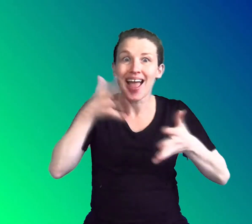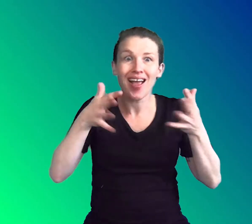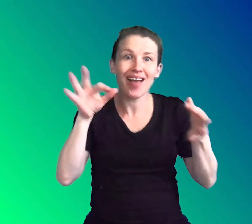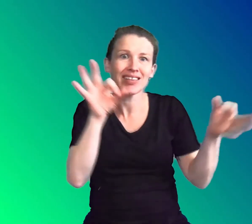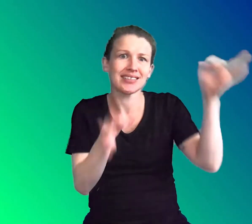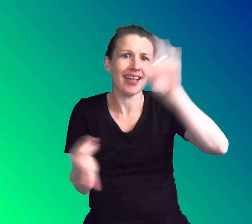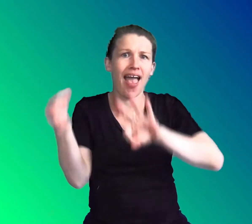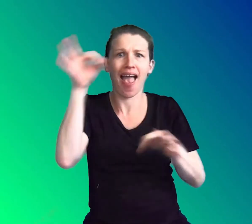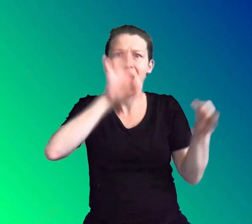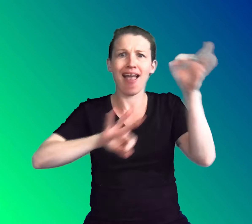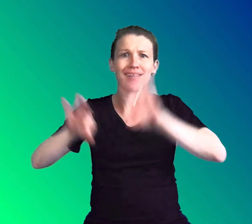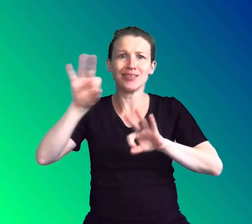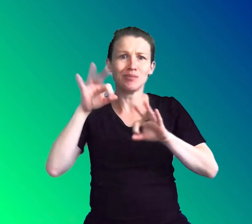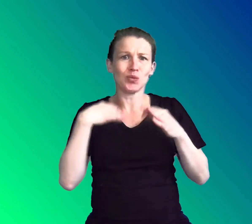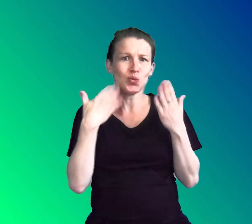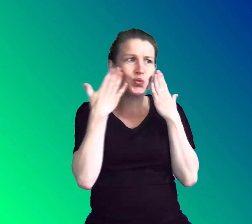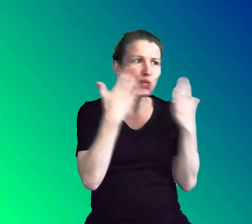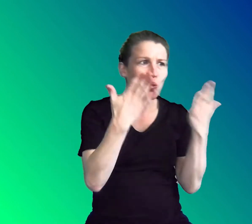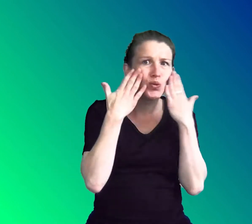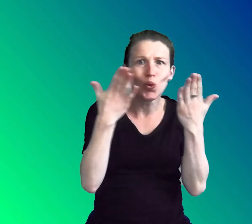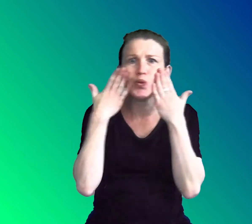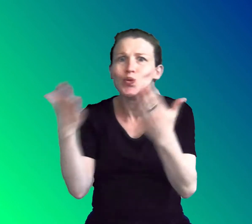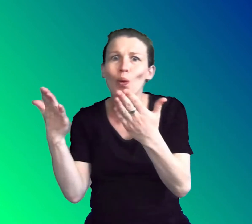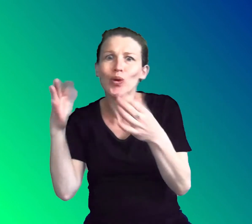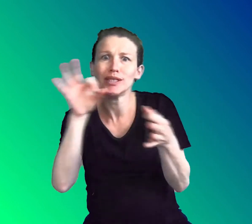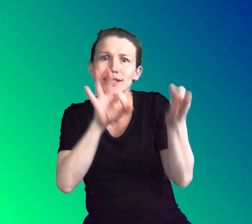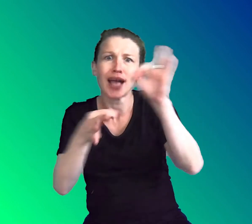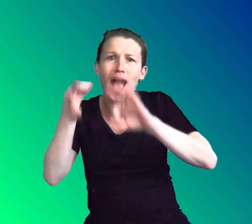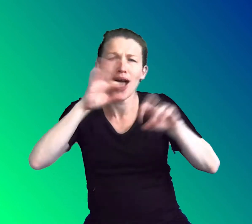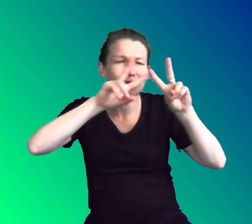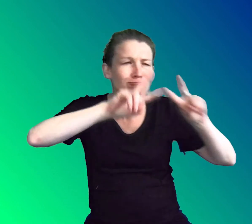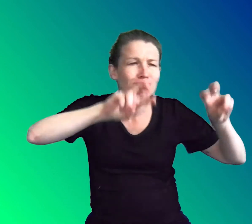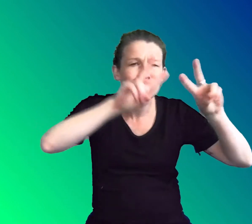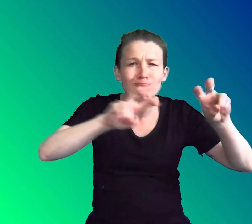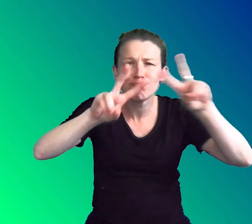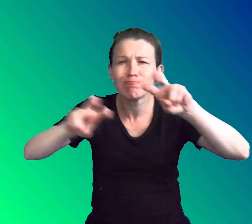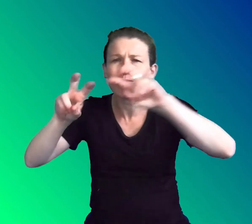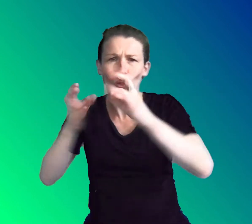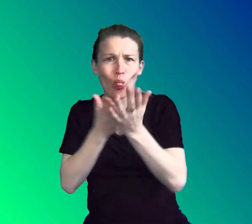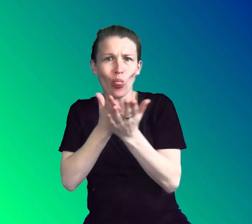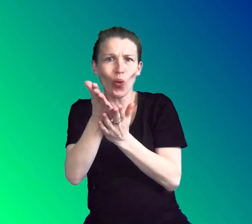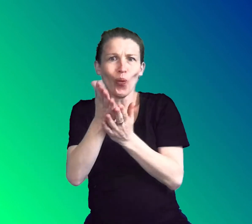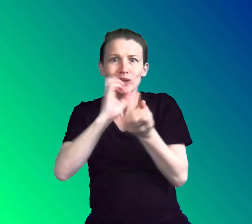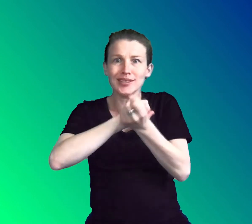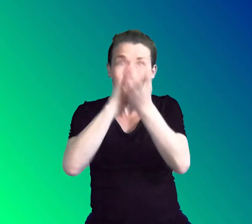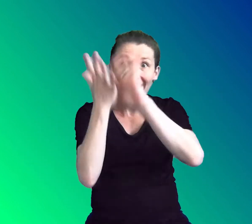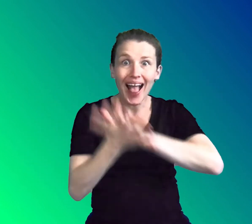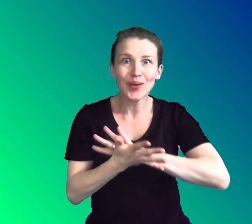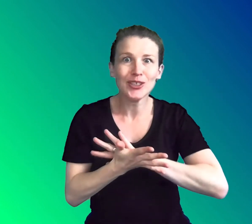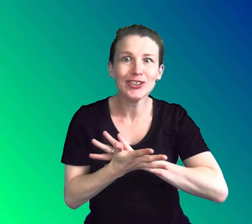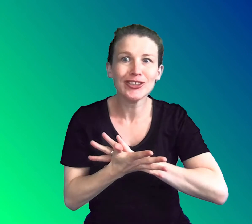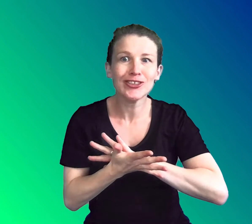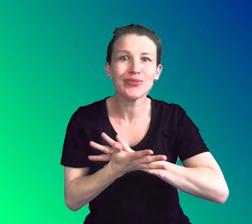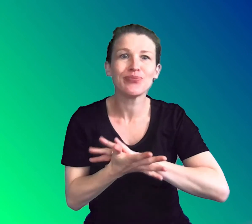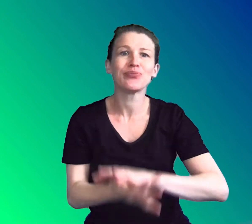Signs of Science is a show where we explore science topics in NZSL.